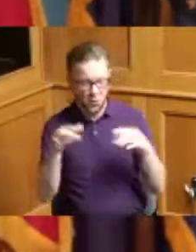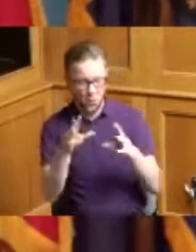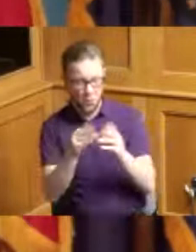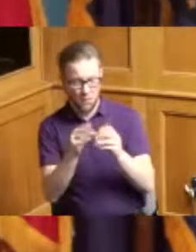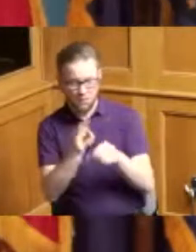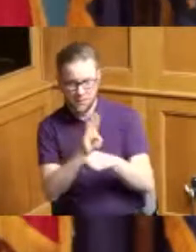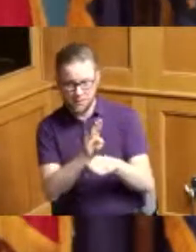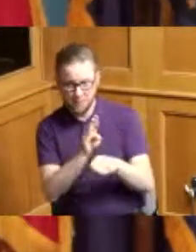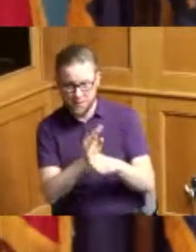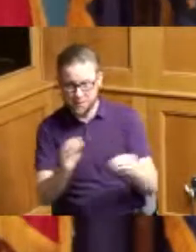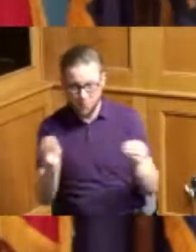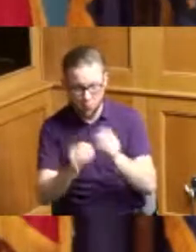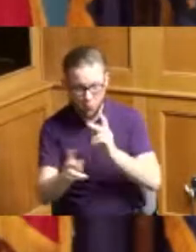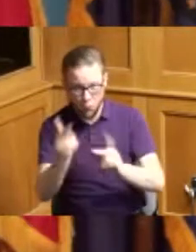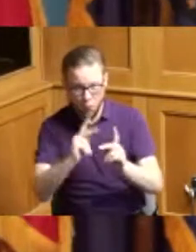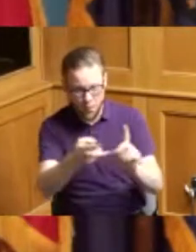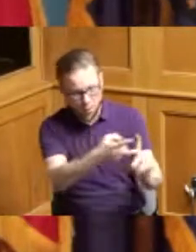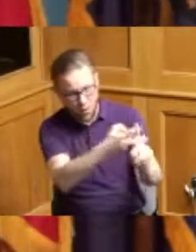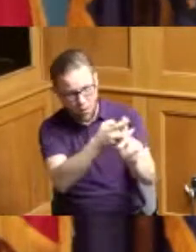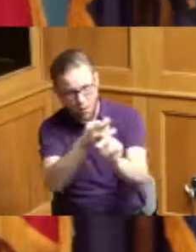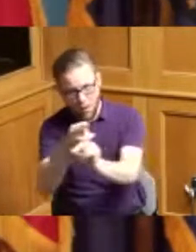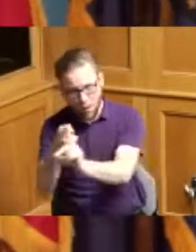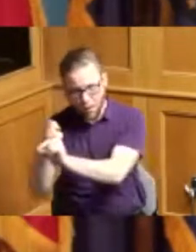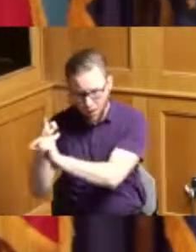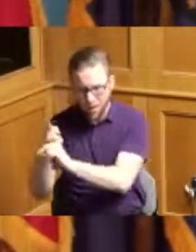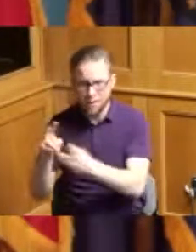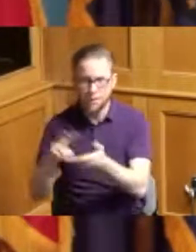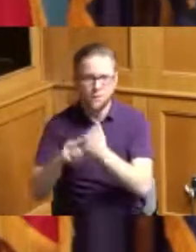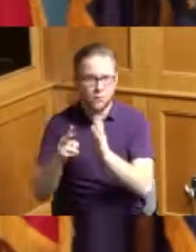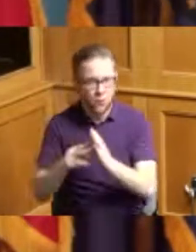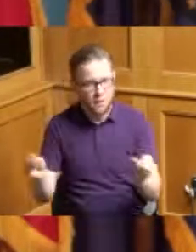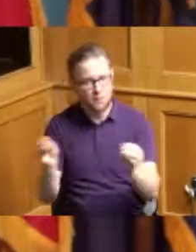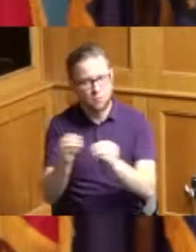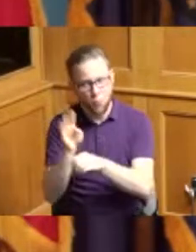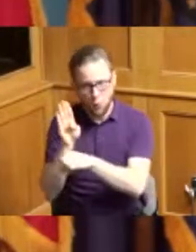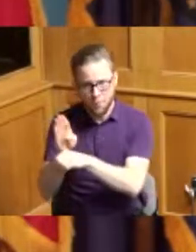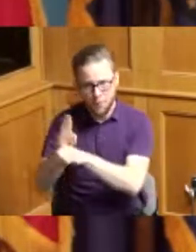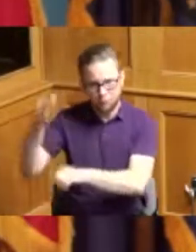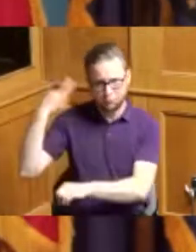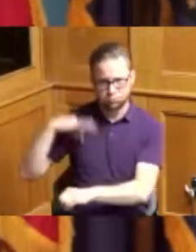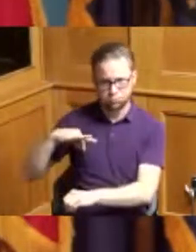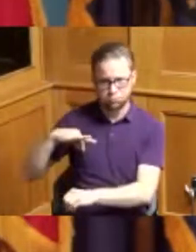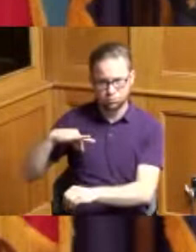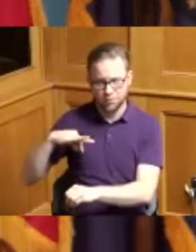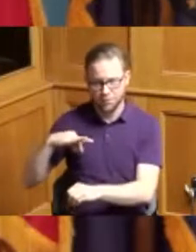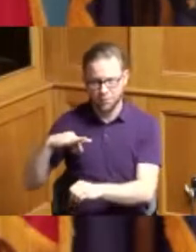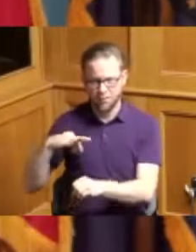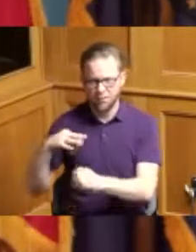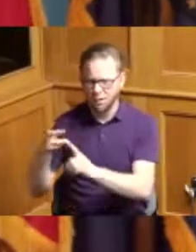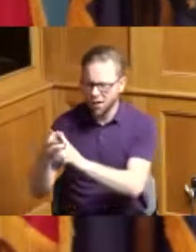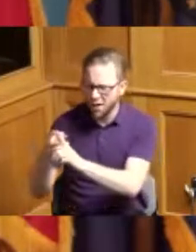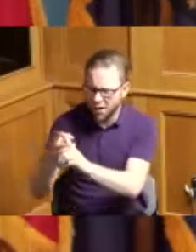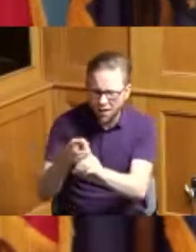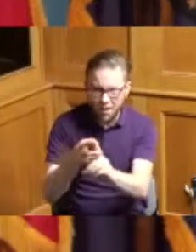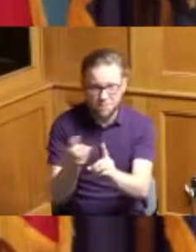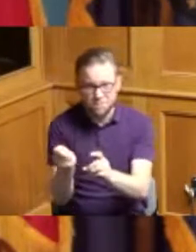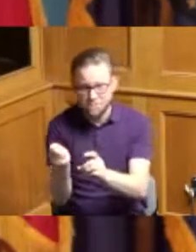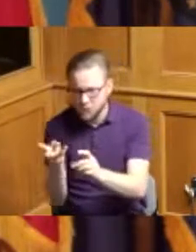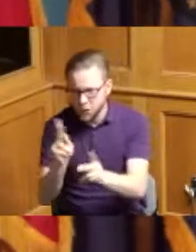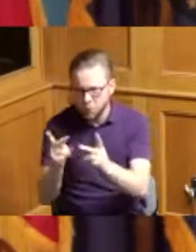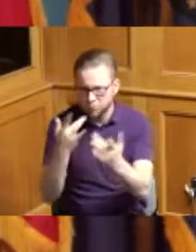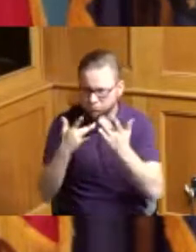the more people more businesses get business the less people you bring the less businesses